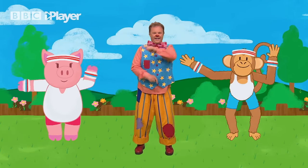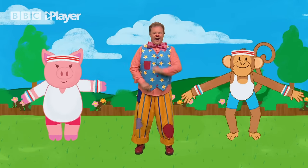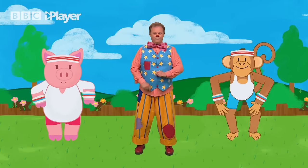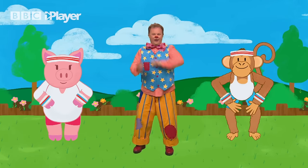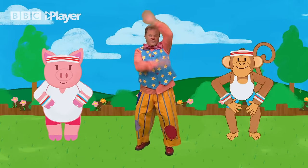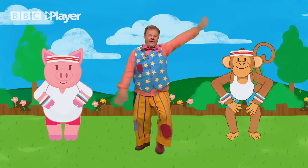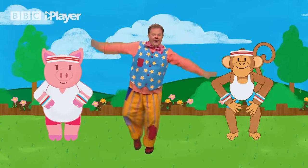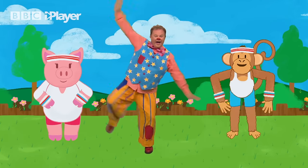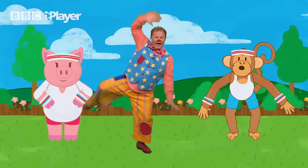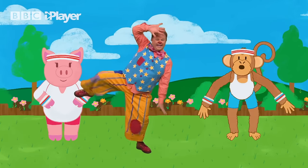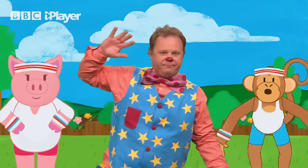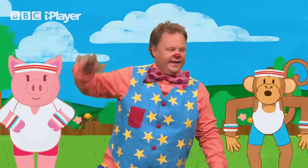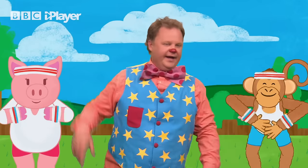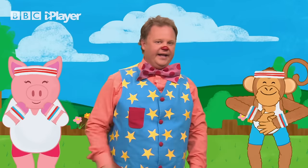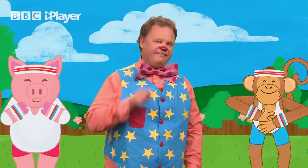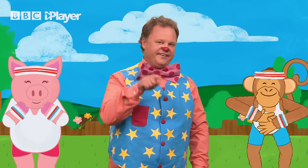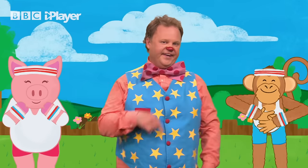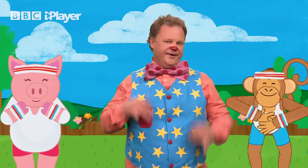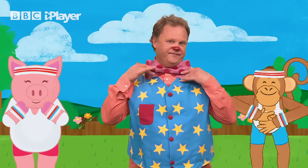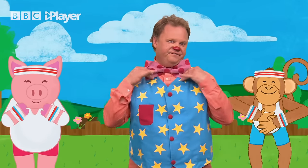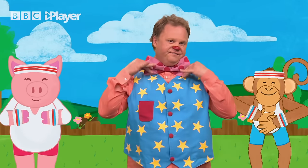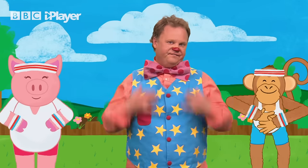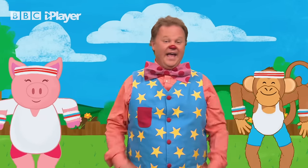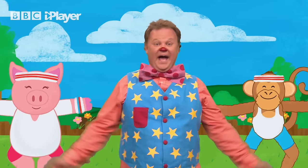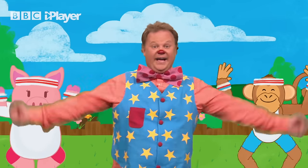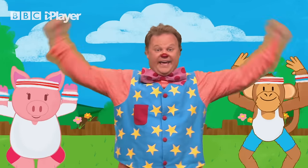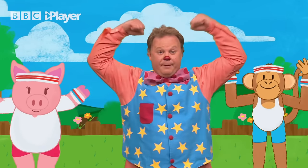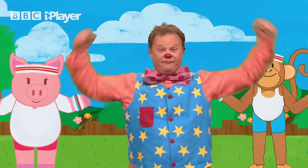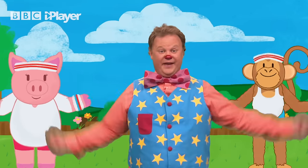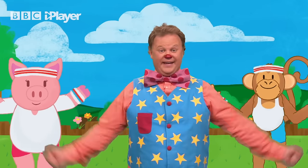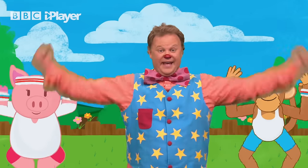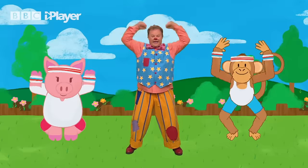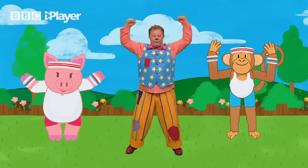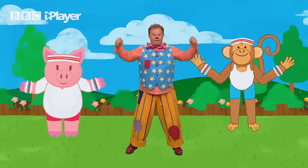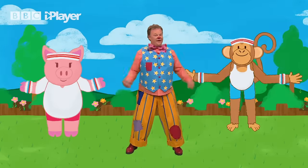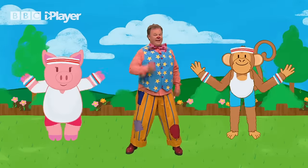a cartwheel or two i'll leave that to you keep fit keep fit